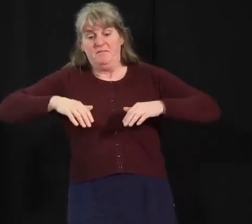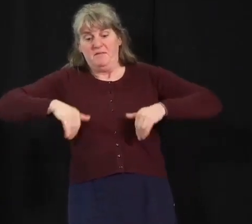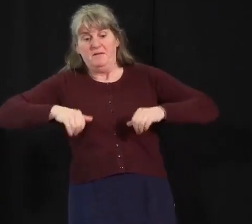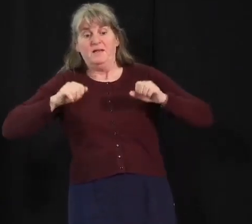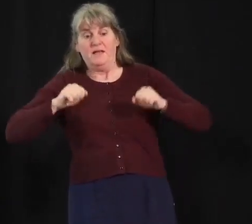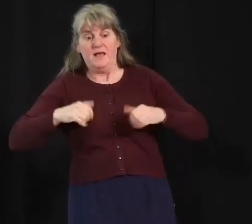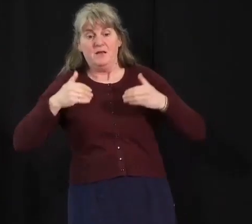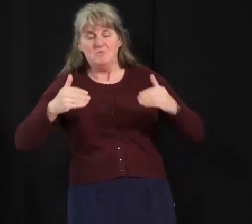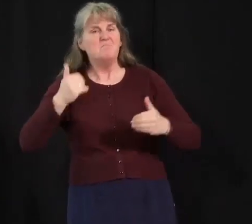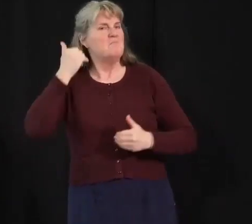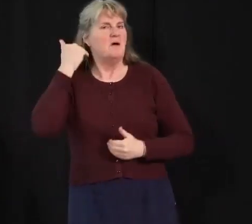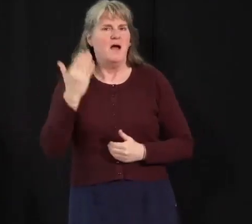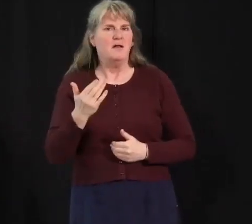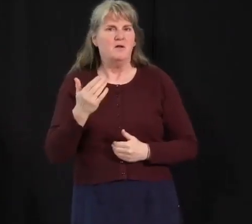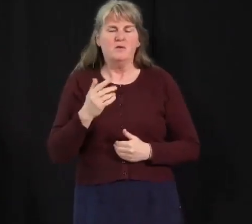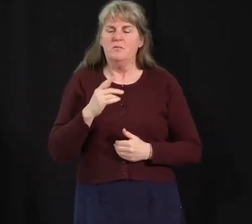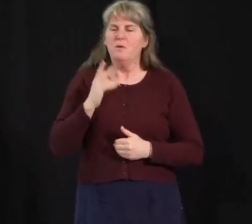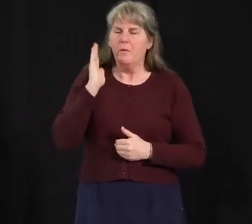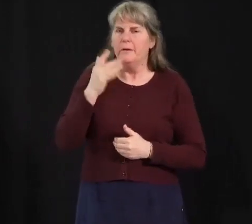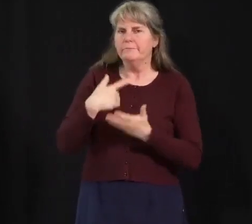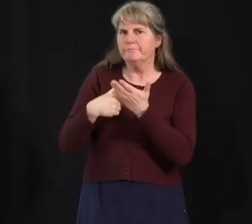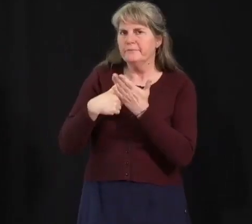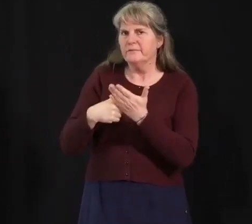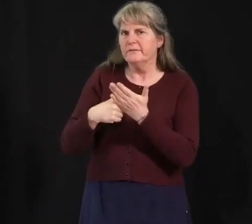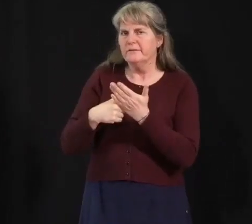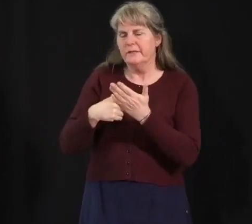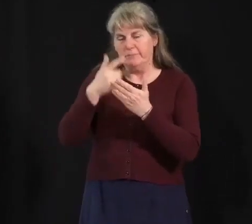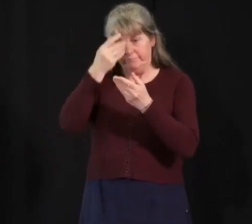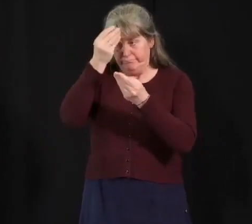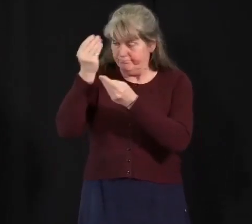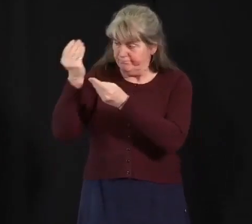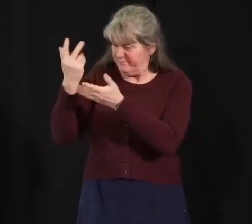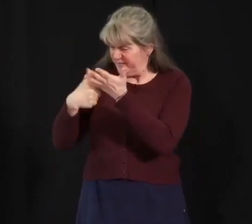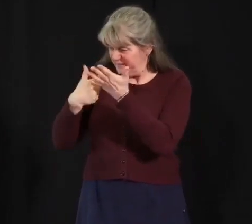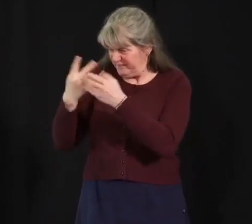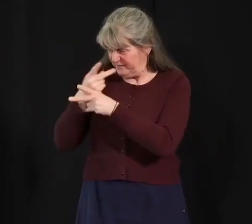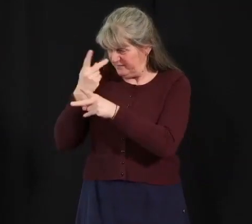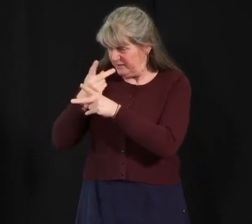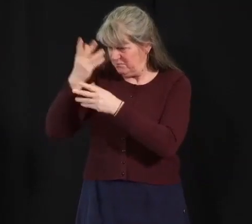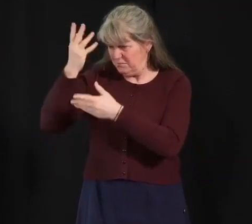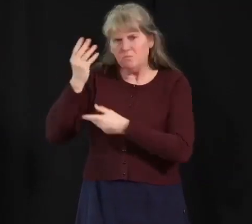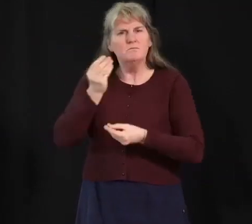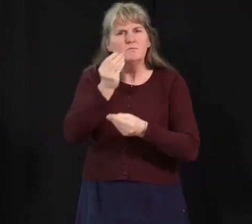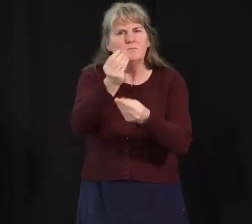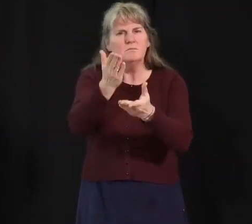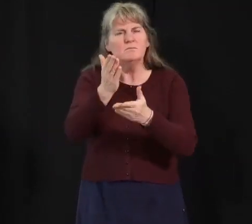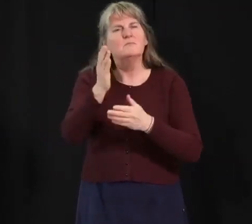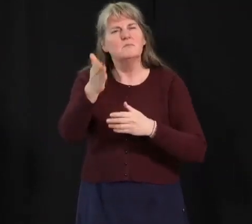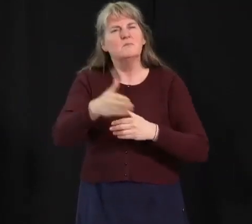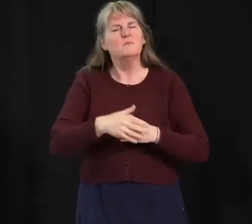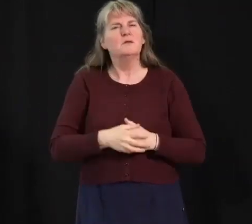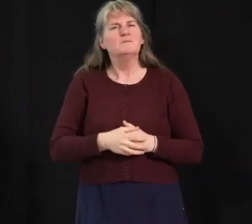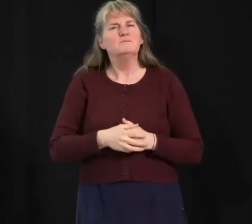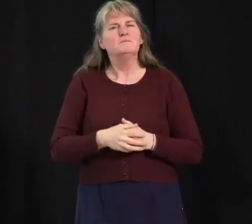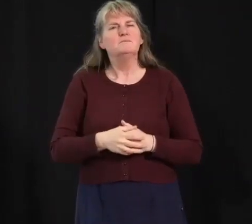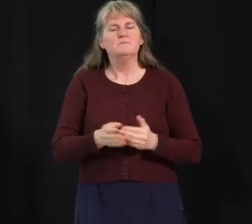some time and come back with some more details on that. For example, can we establish limited access?